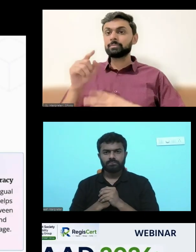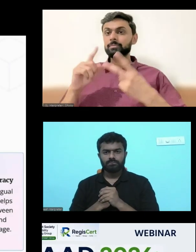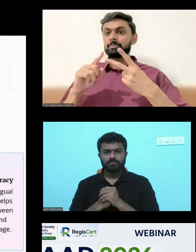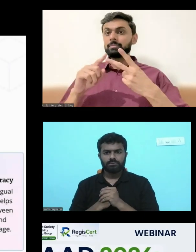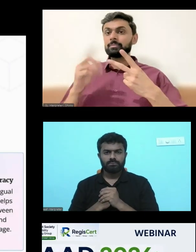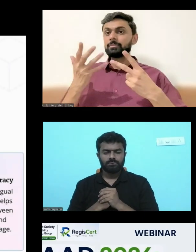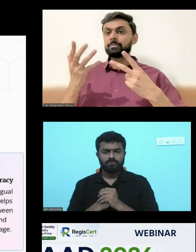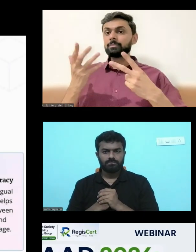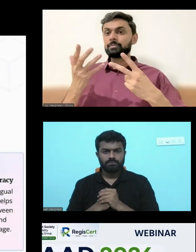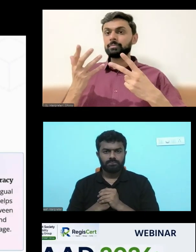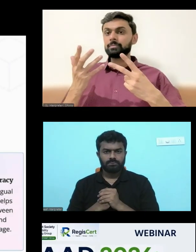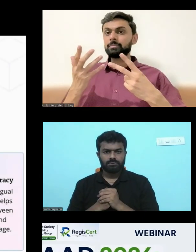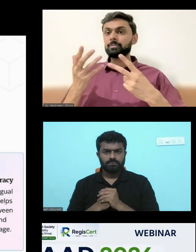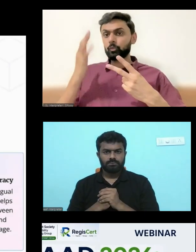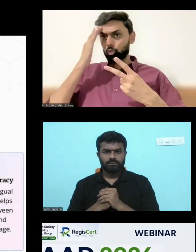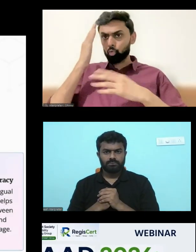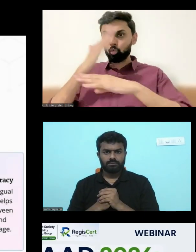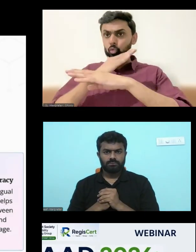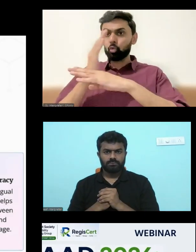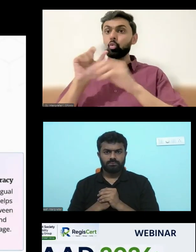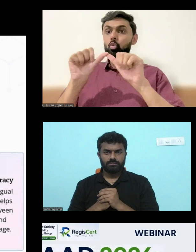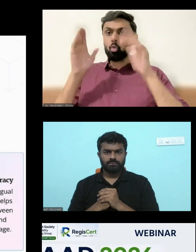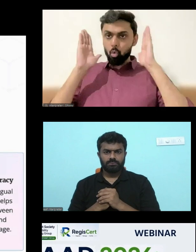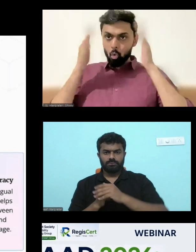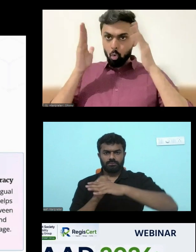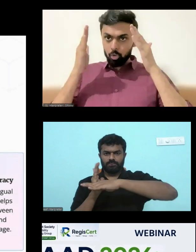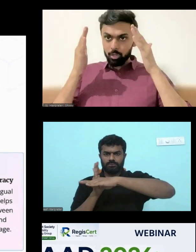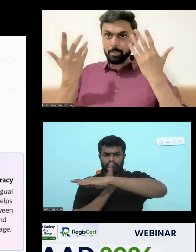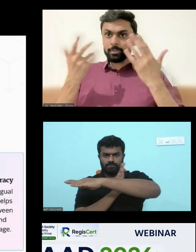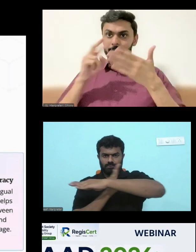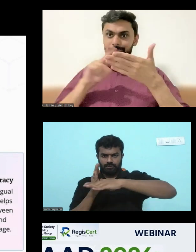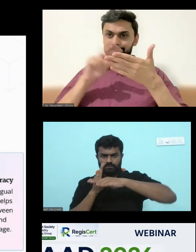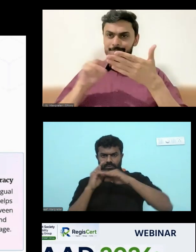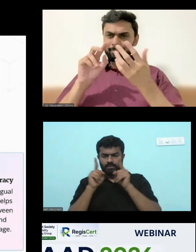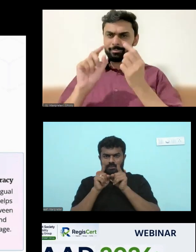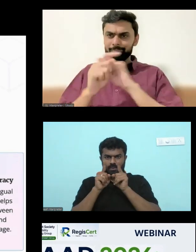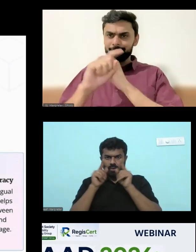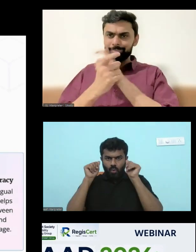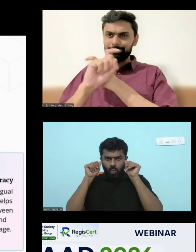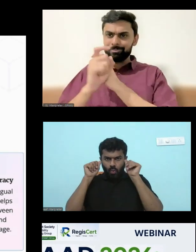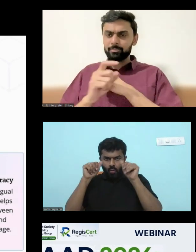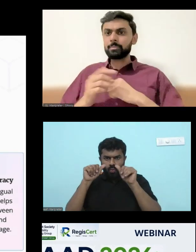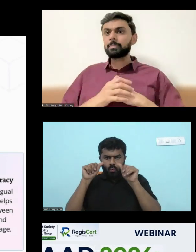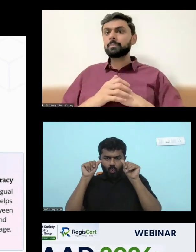and dyslexia who benefit from visual as well as text to speech tools and physical disabilities.